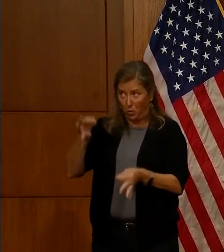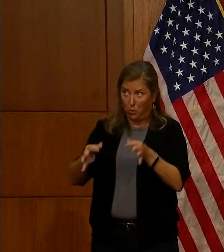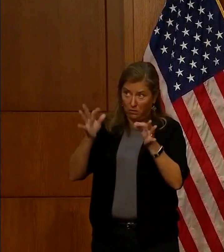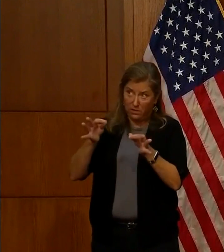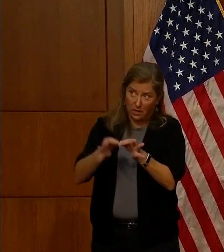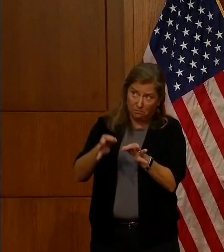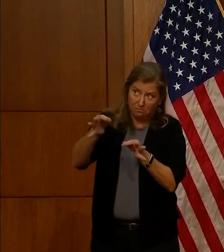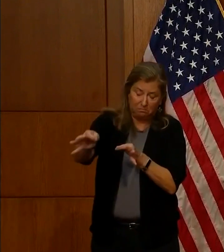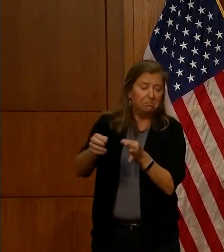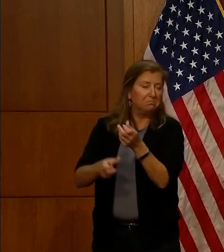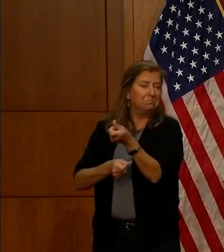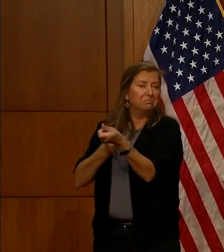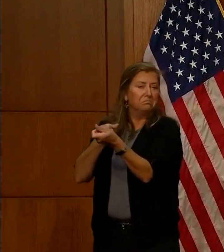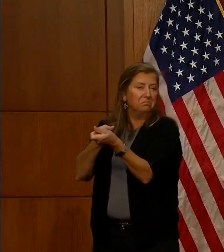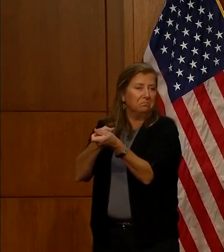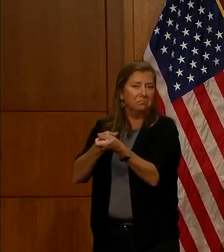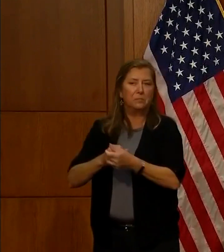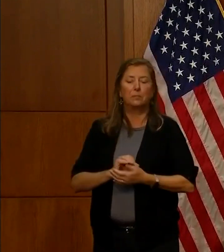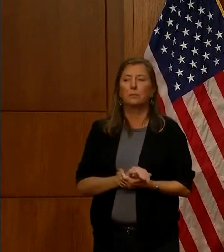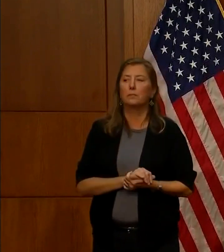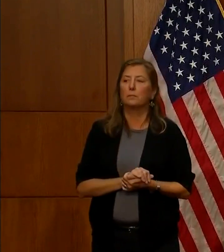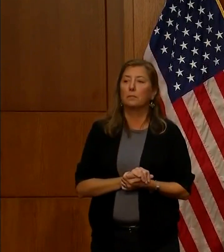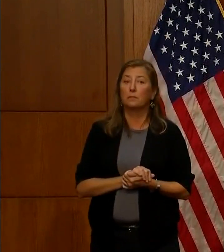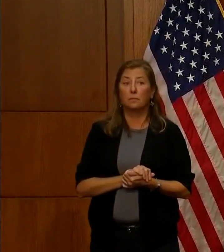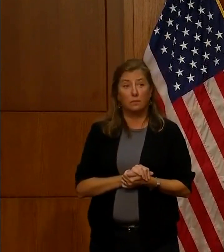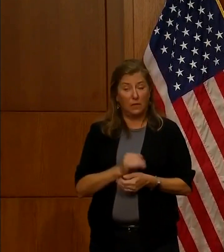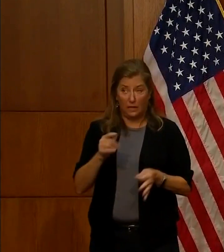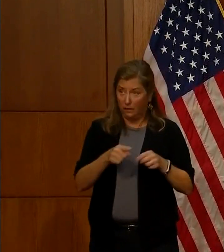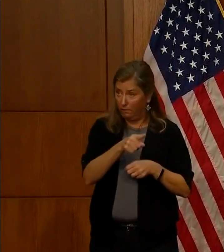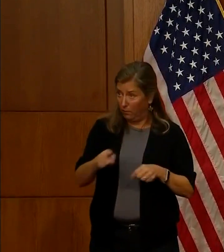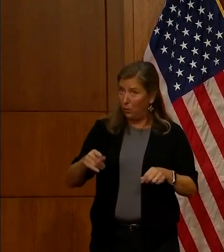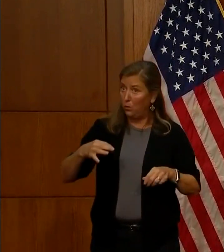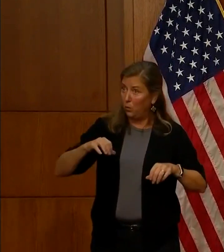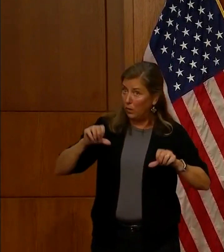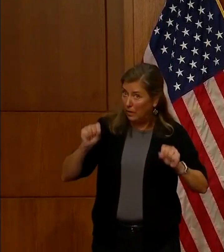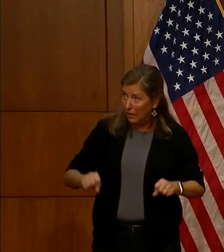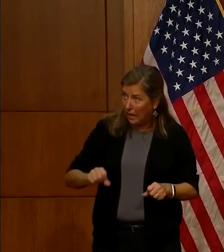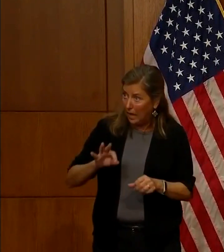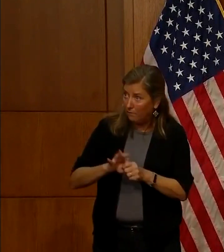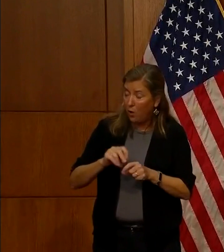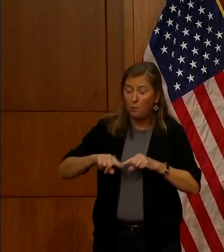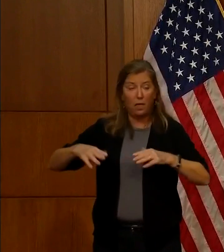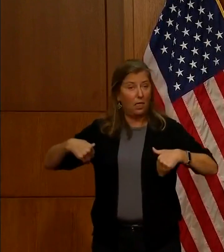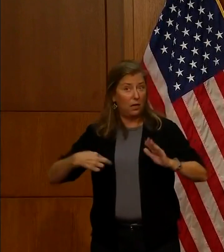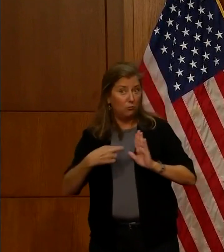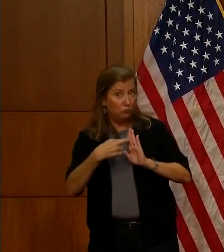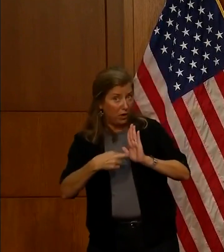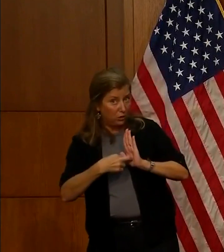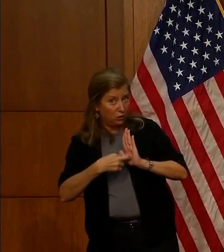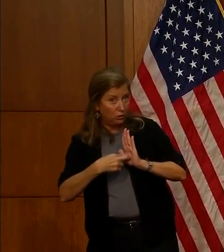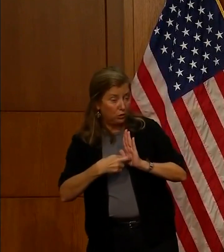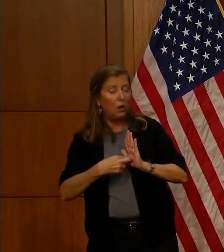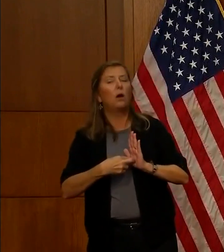WOULD SUPPORT A COURT ORDERED EXTENSION OF THE DEADLINE. IF